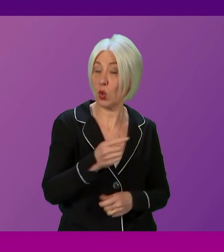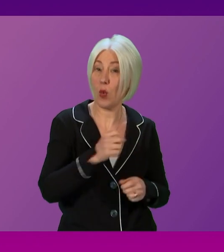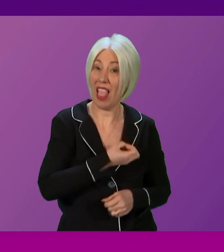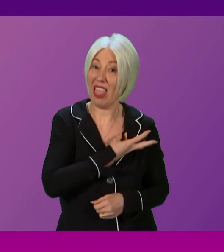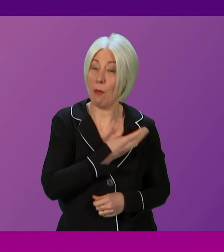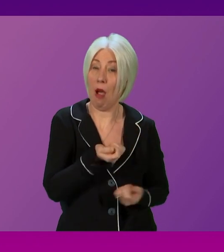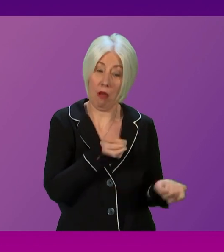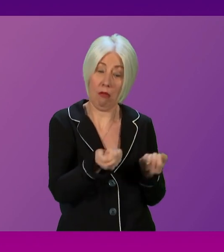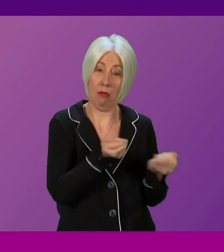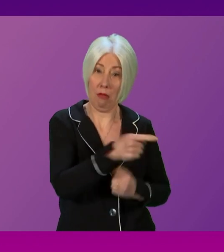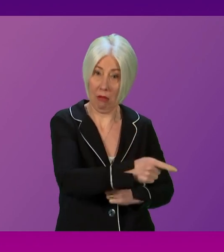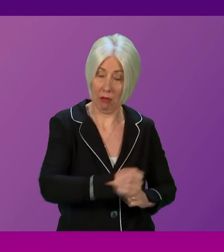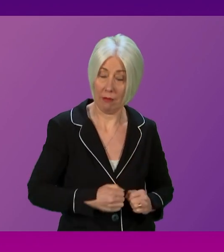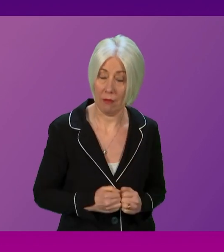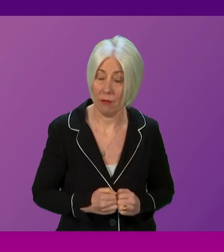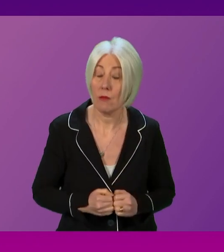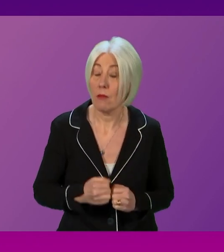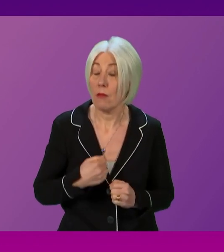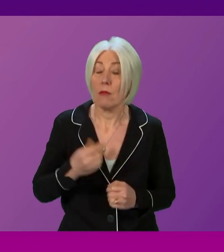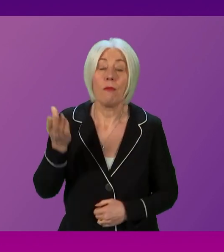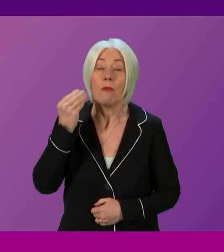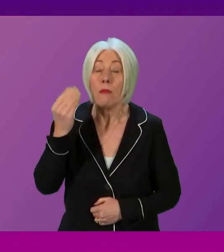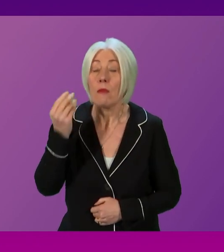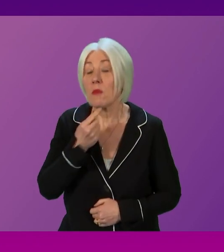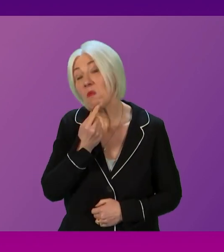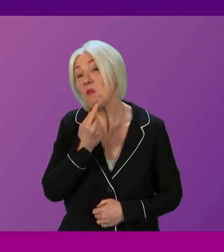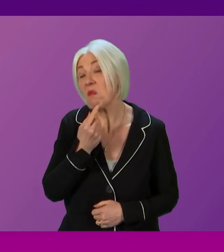From listening to the First Minister’s response, I can understand the anger